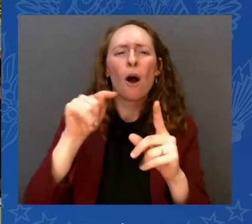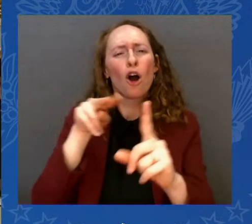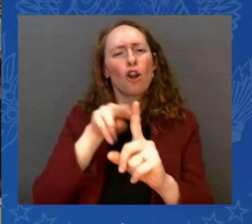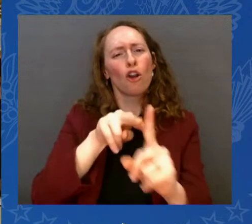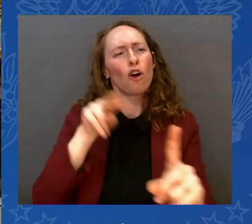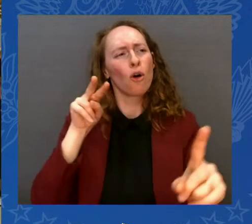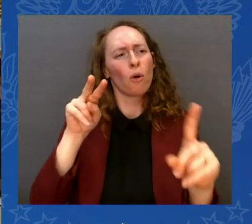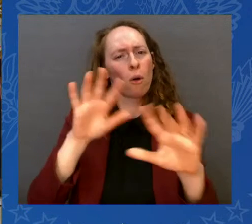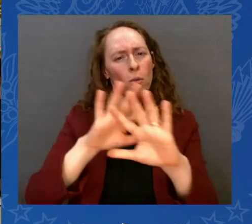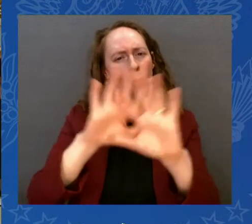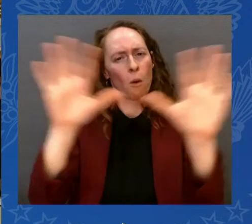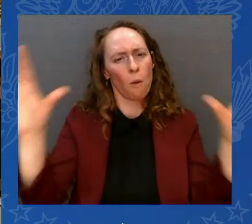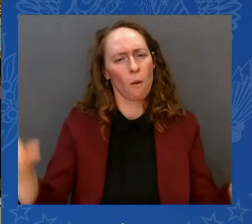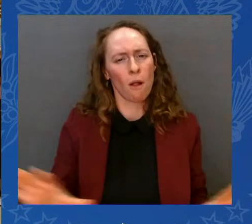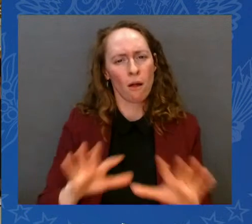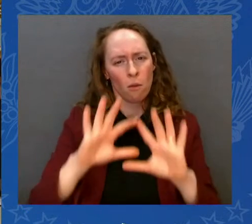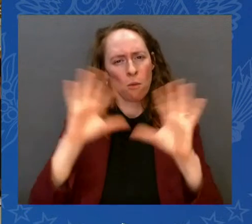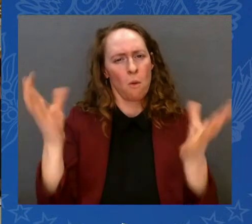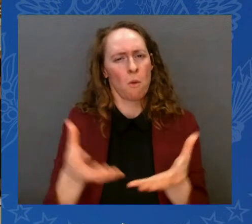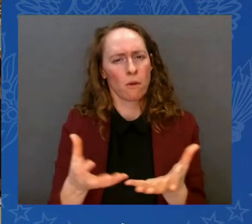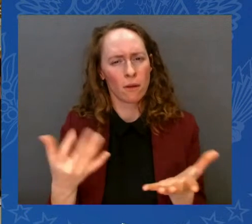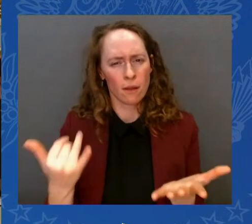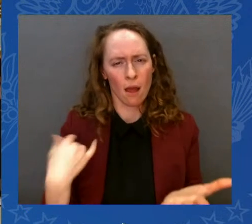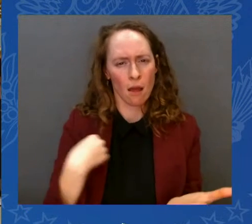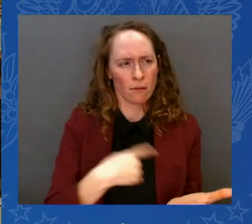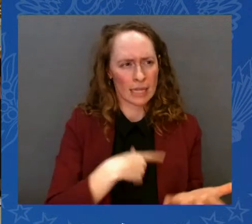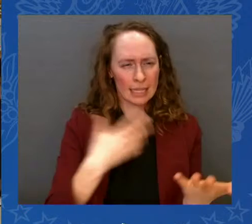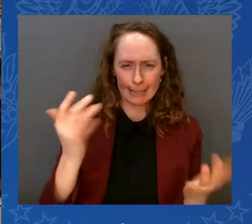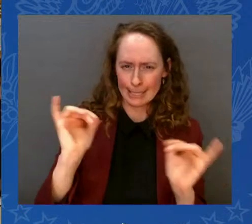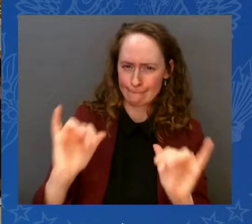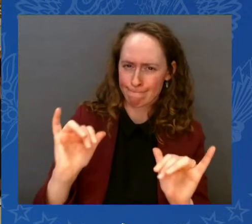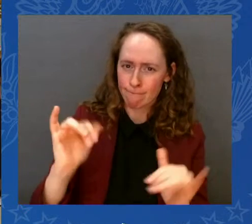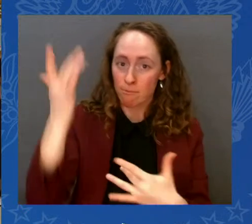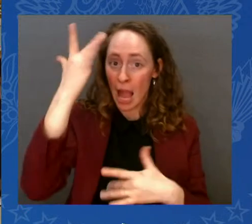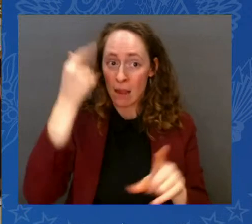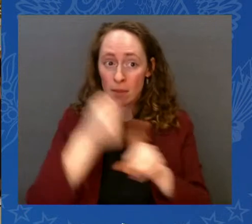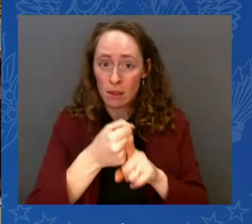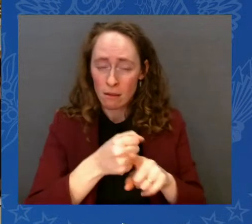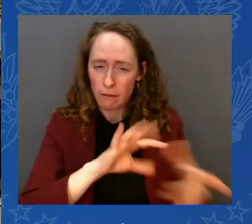to deal with an immediate issue that required long-term thinking,